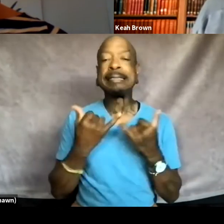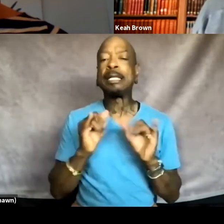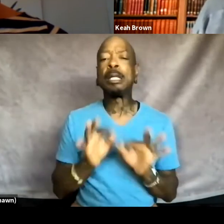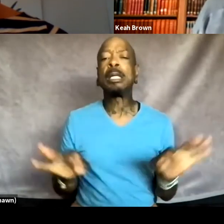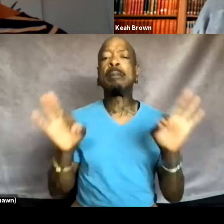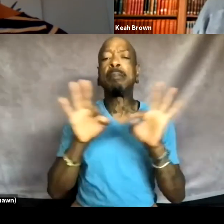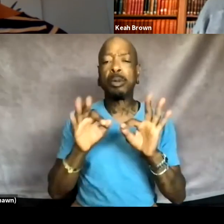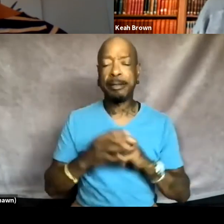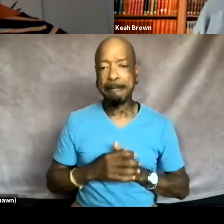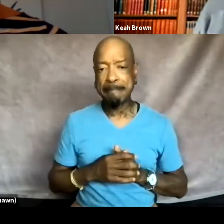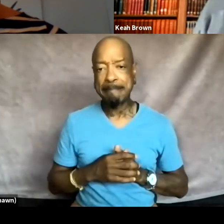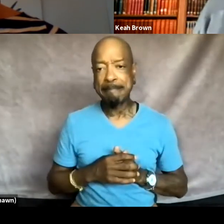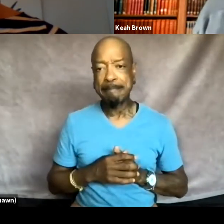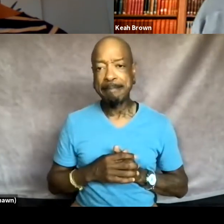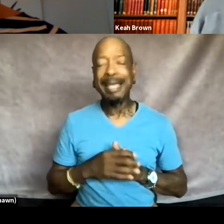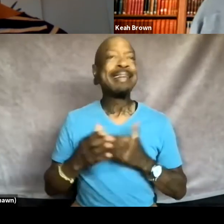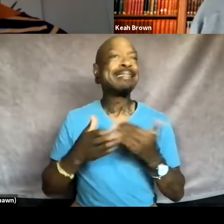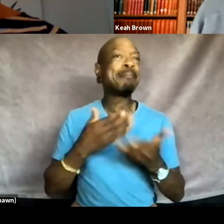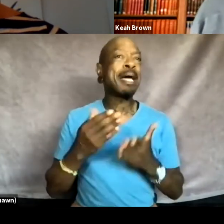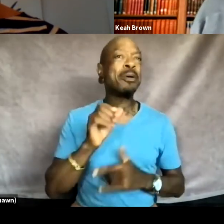and whether or not Netflix put it in the wrong classification.